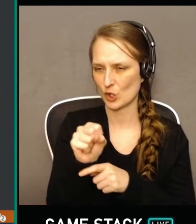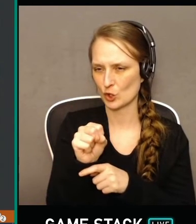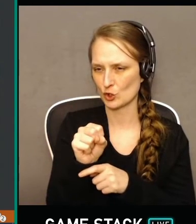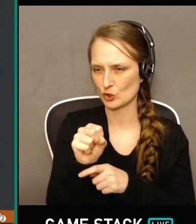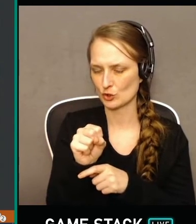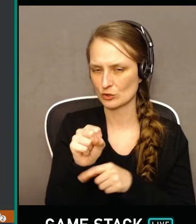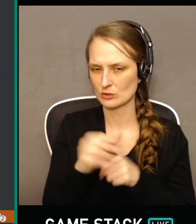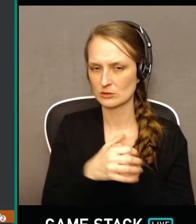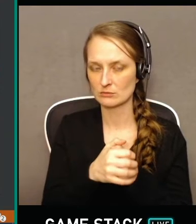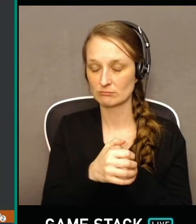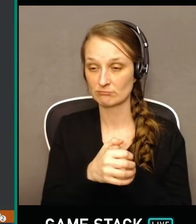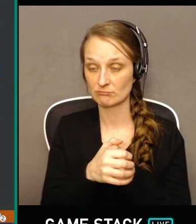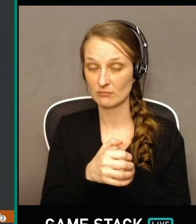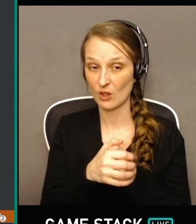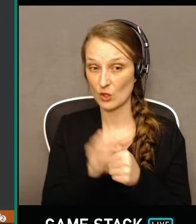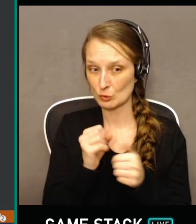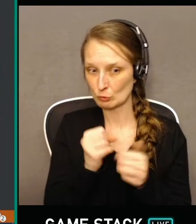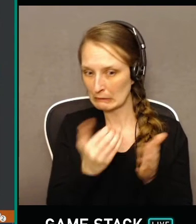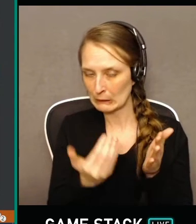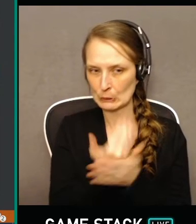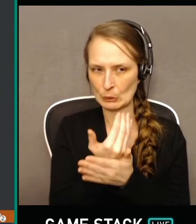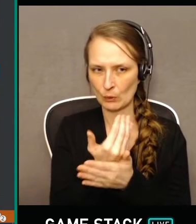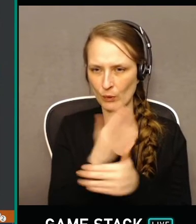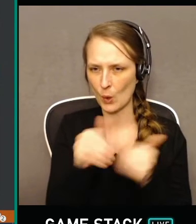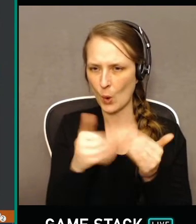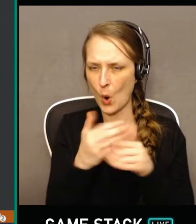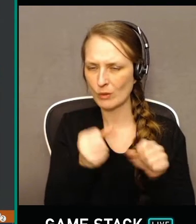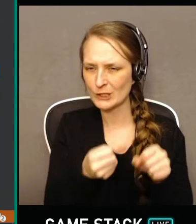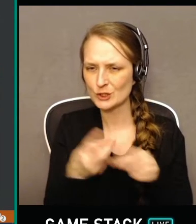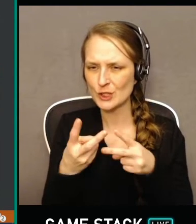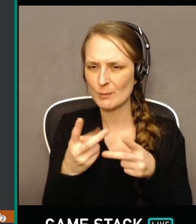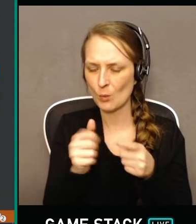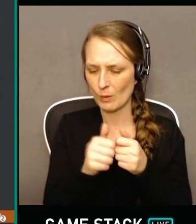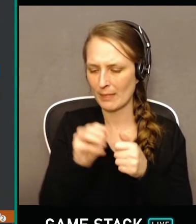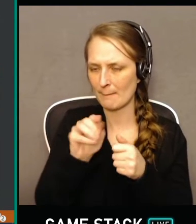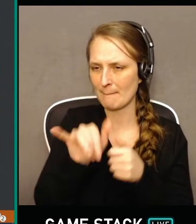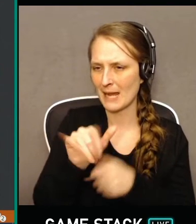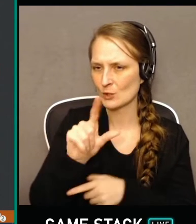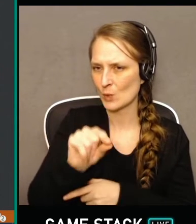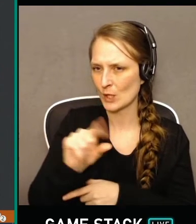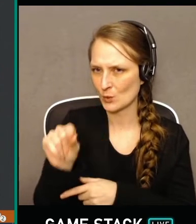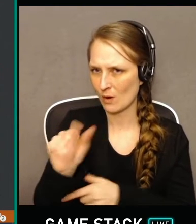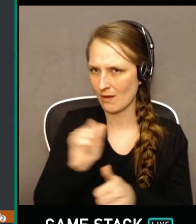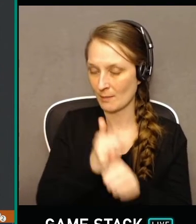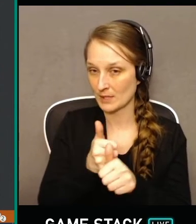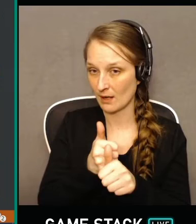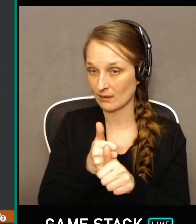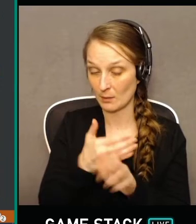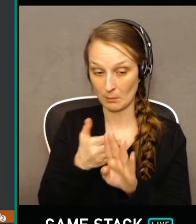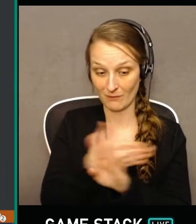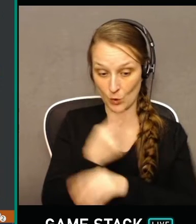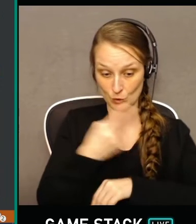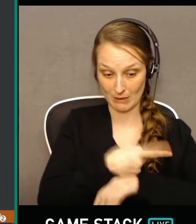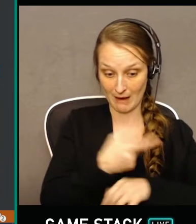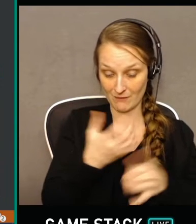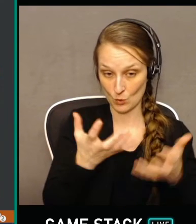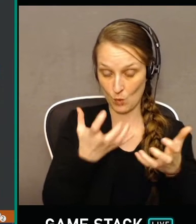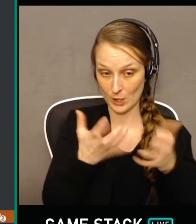set. In fact, there are so new that they only ship with the May 2020 update. Before today, if you wanted to run this sample,